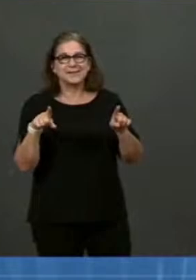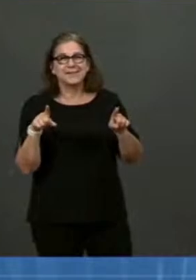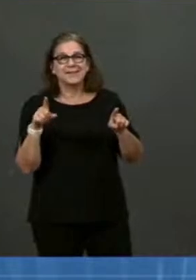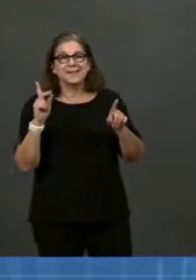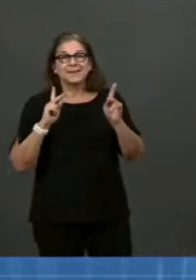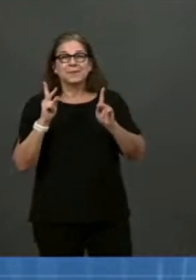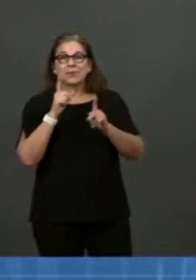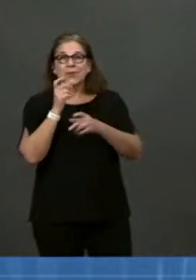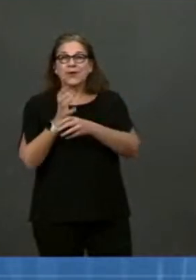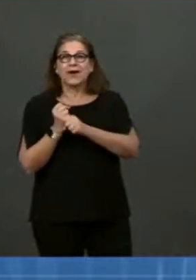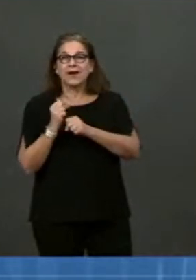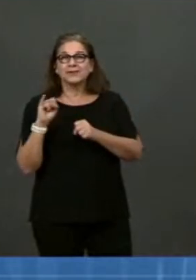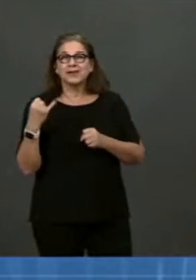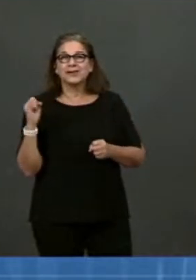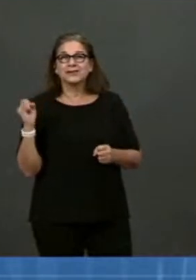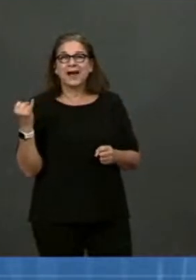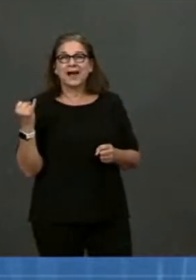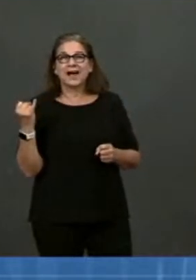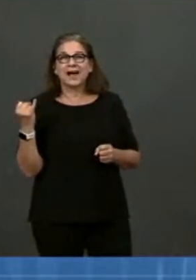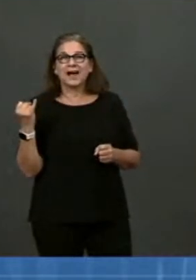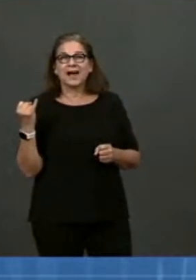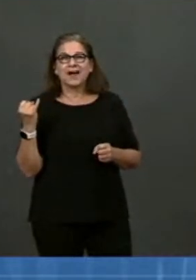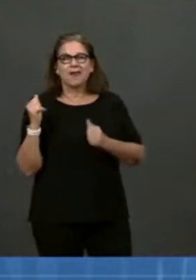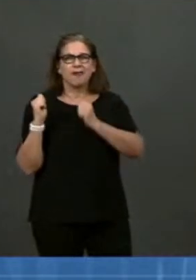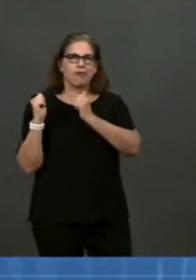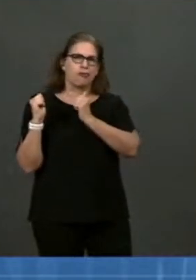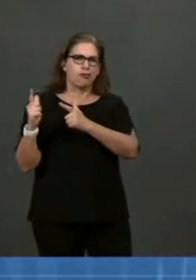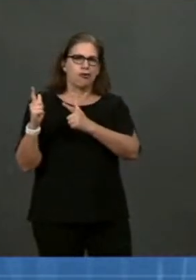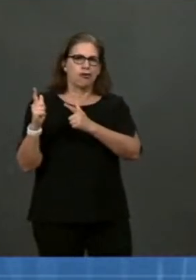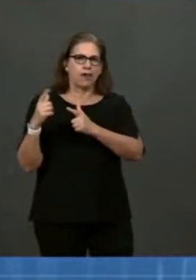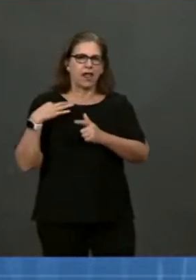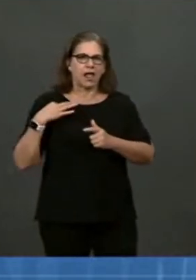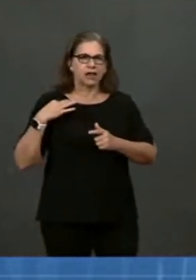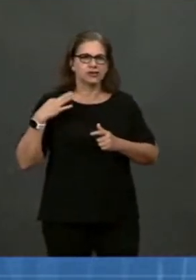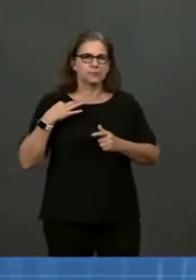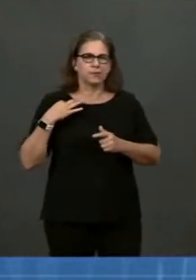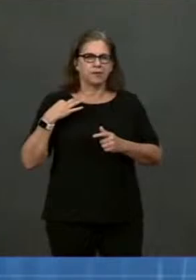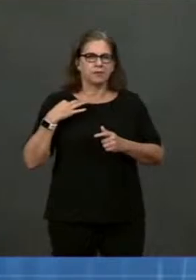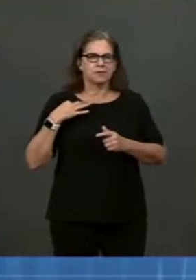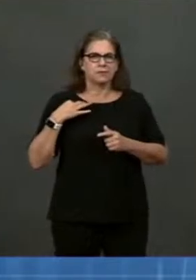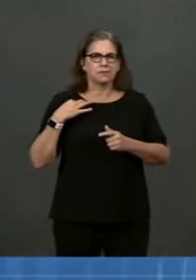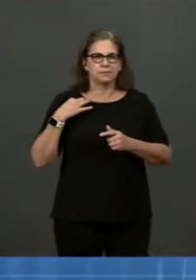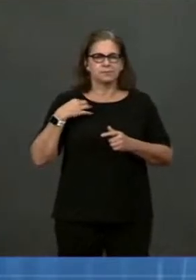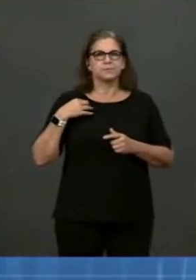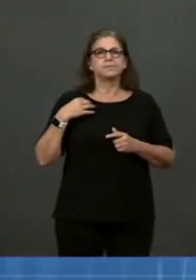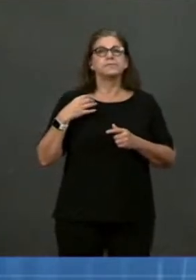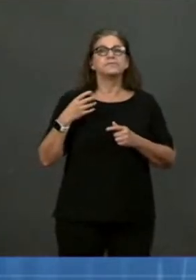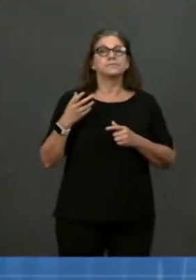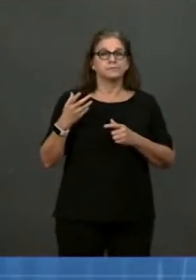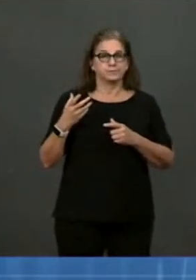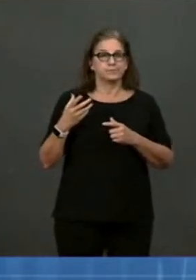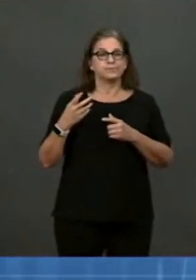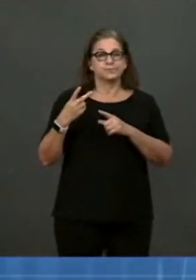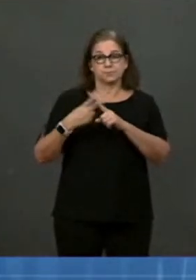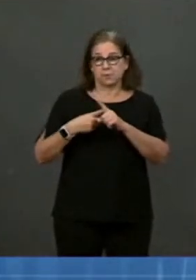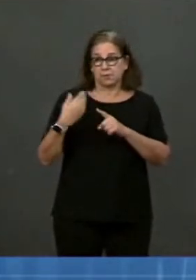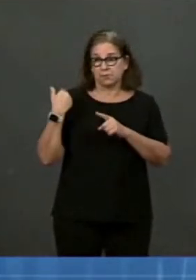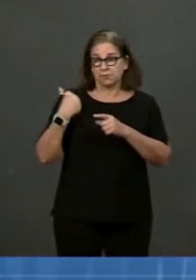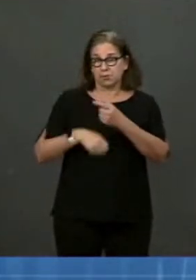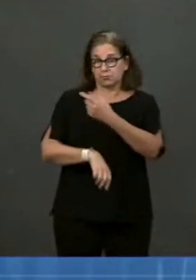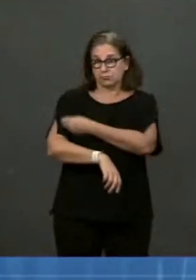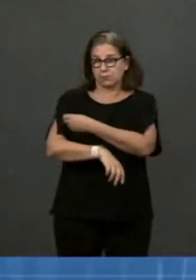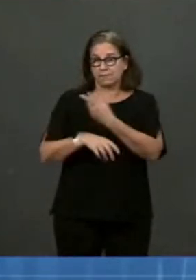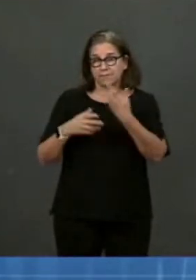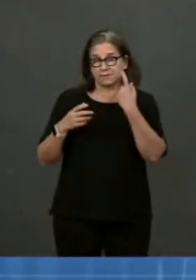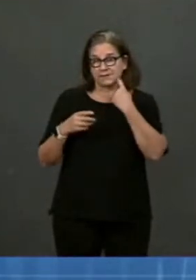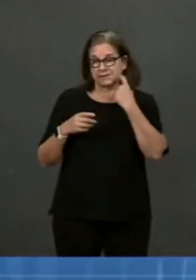PERFECT.